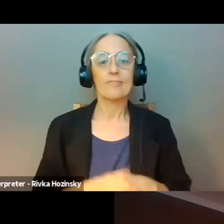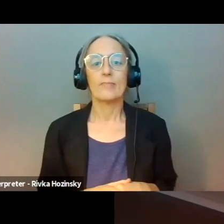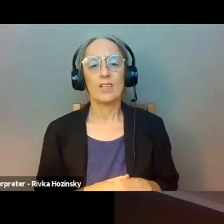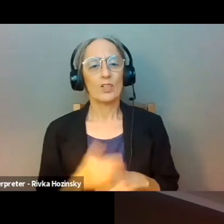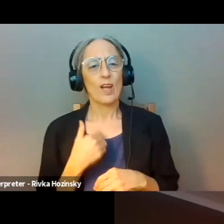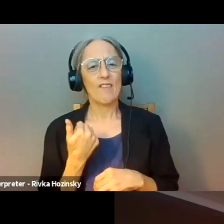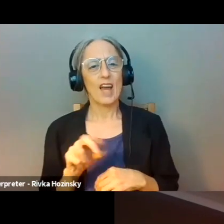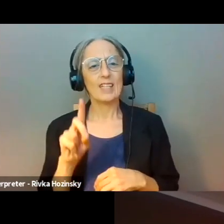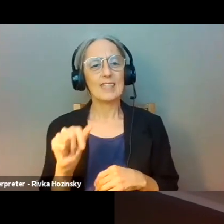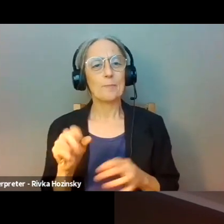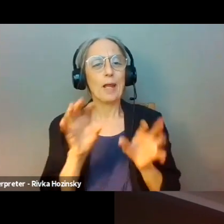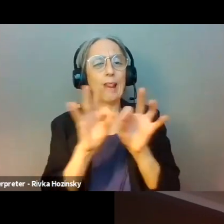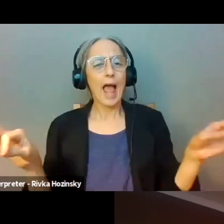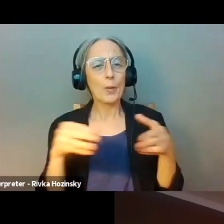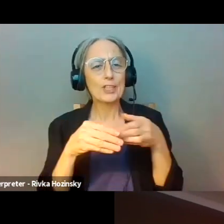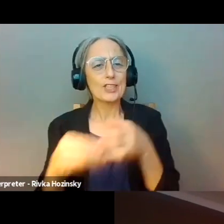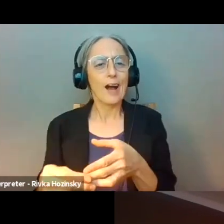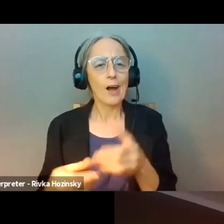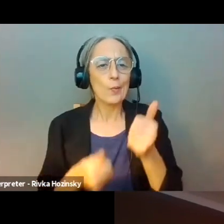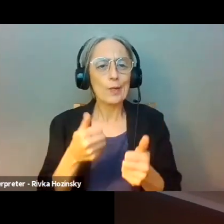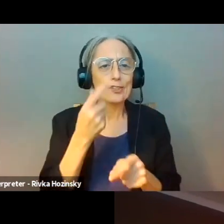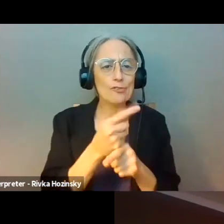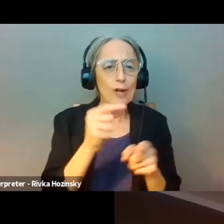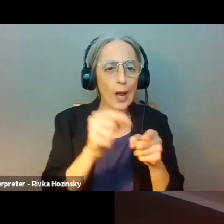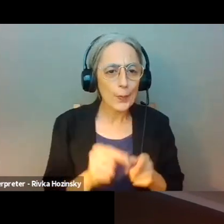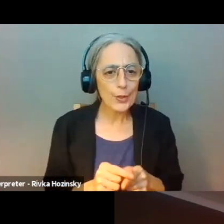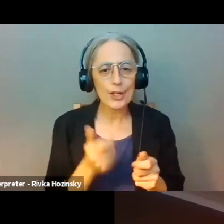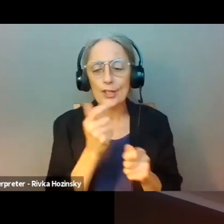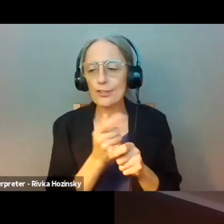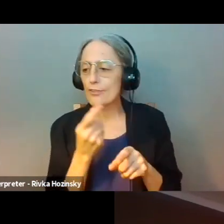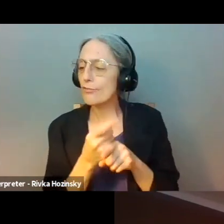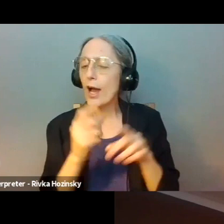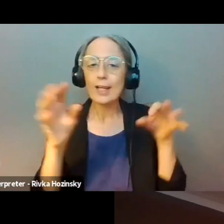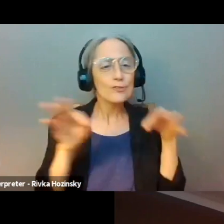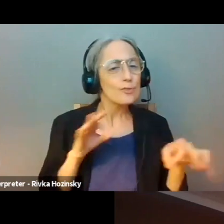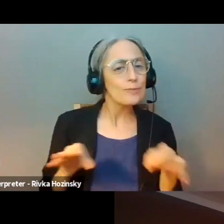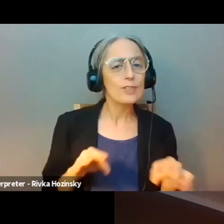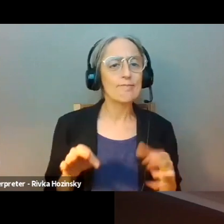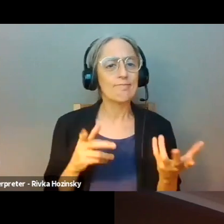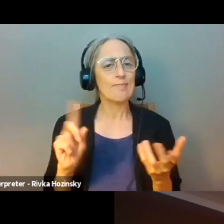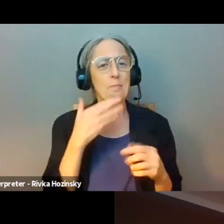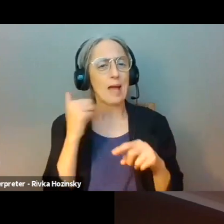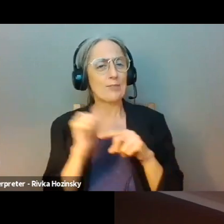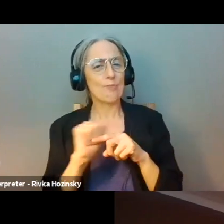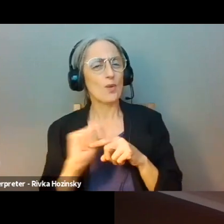available or sort of language best practices that you could point to? Well, I will say